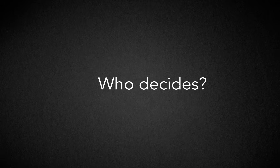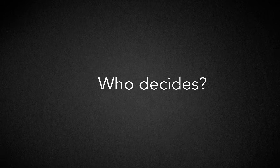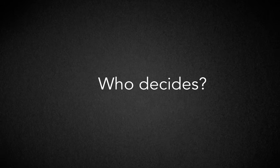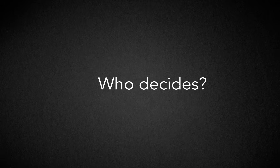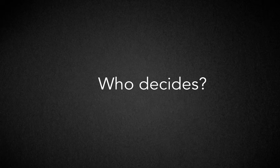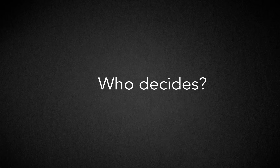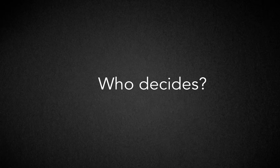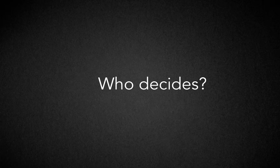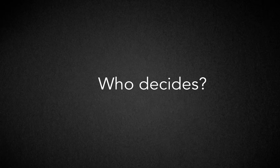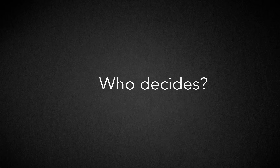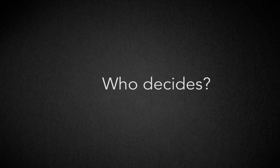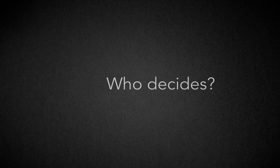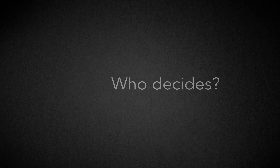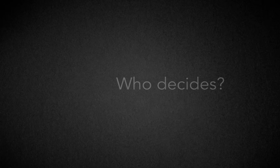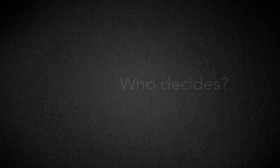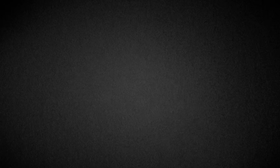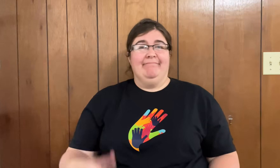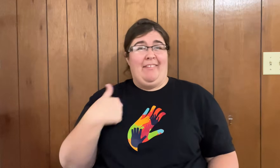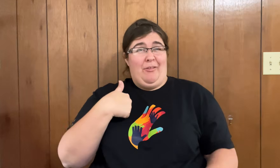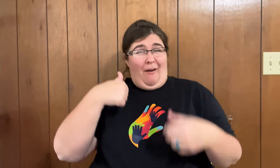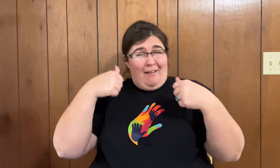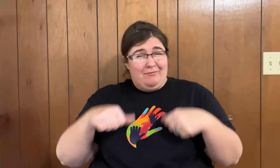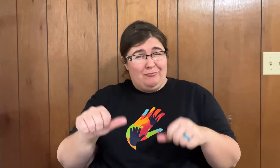Who Decides?